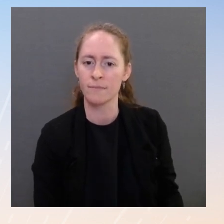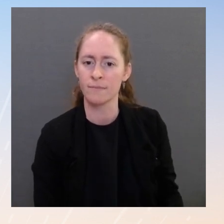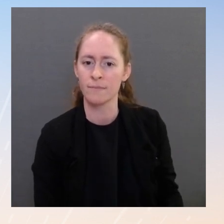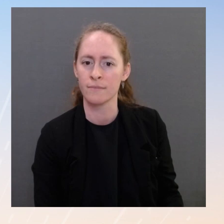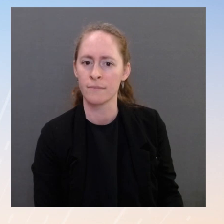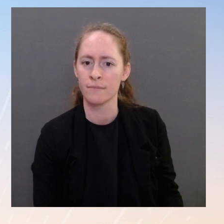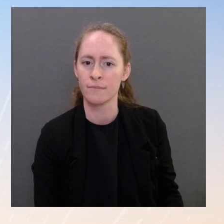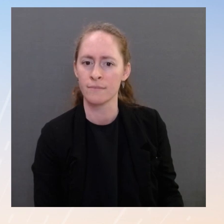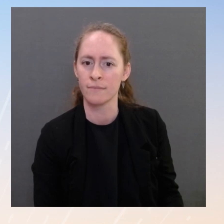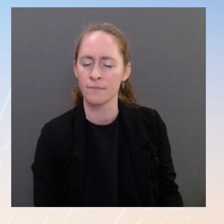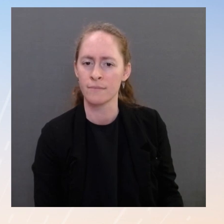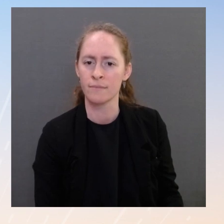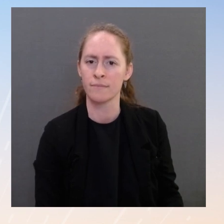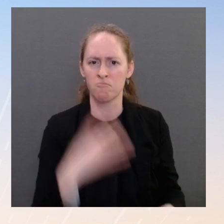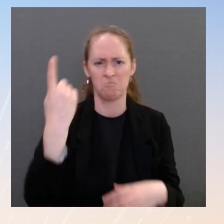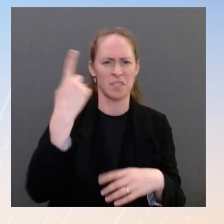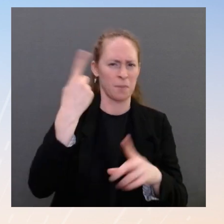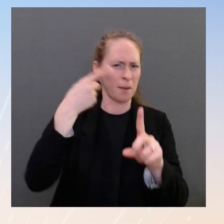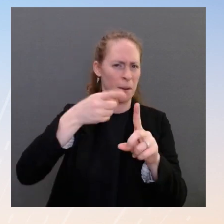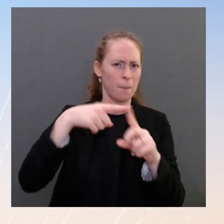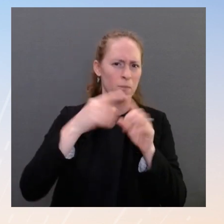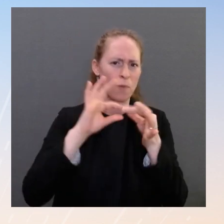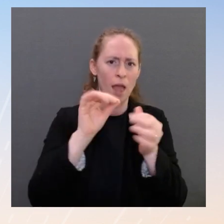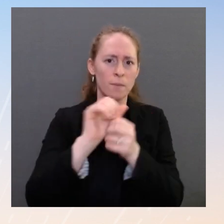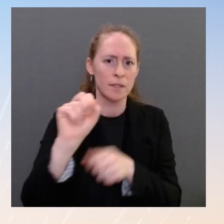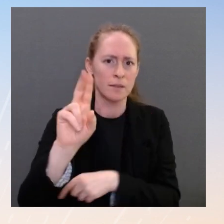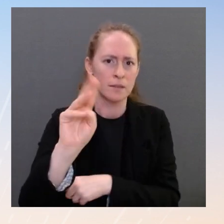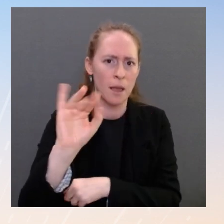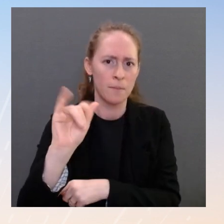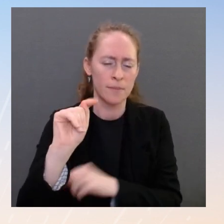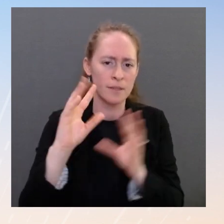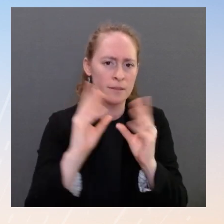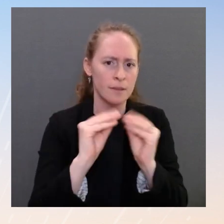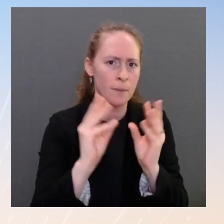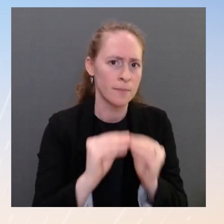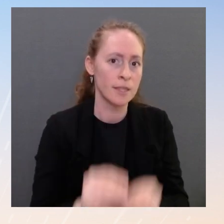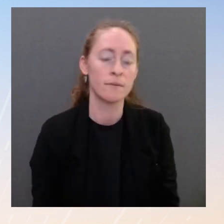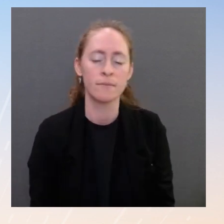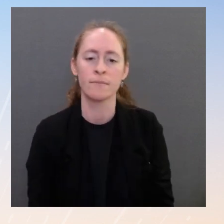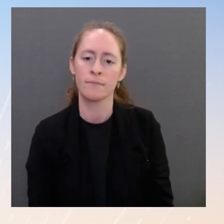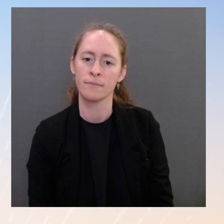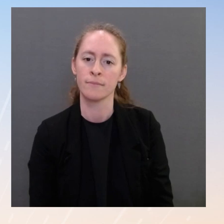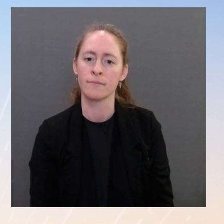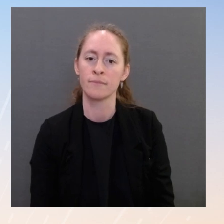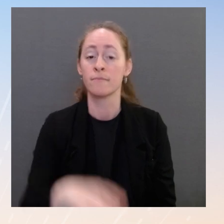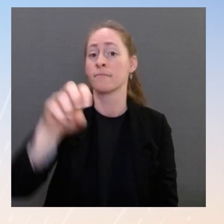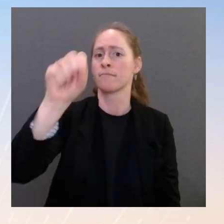that President Zelenskyy has been invited to the G20. And we certainly welcome that. As you know, President Biden said just last month